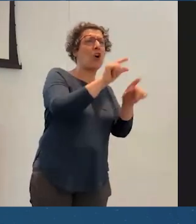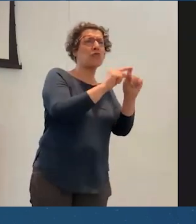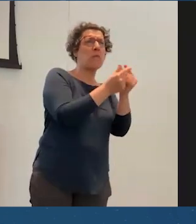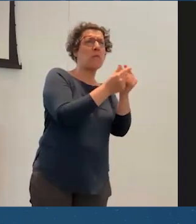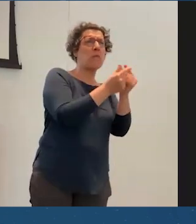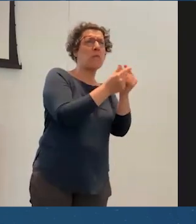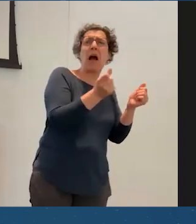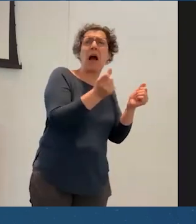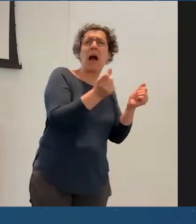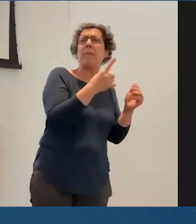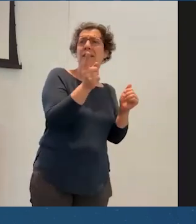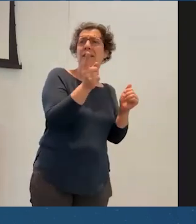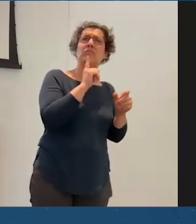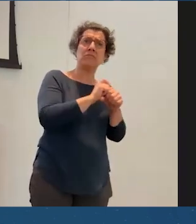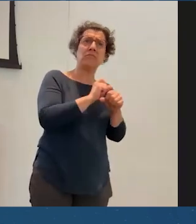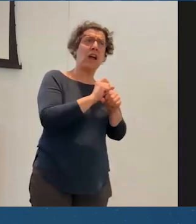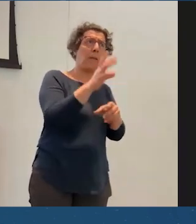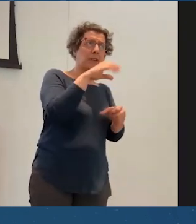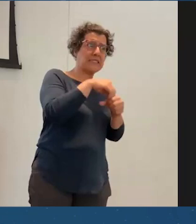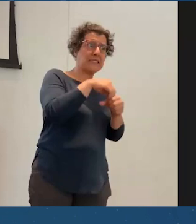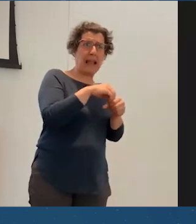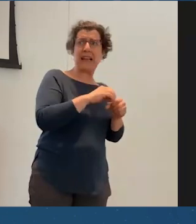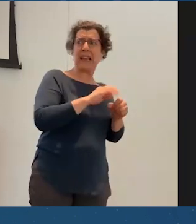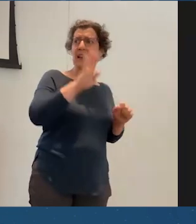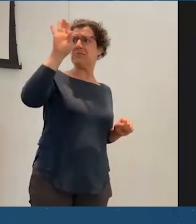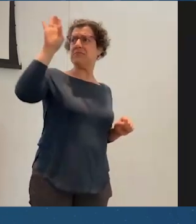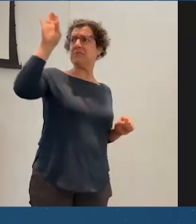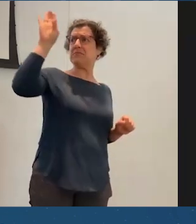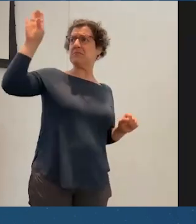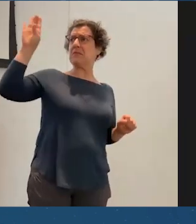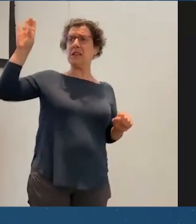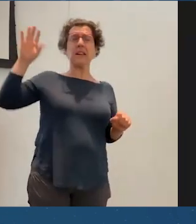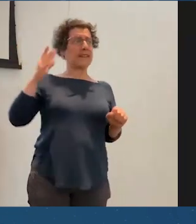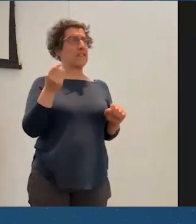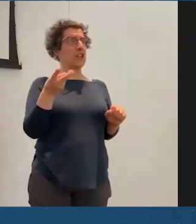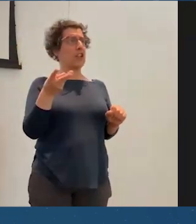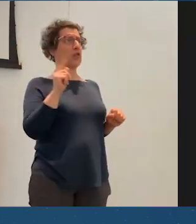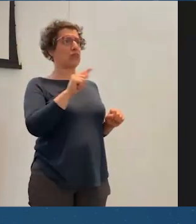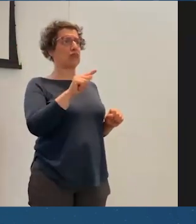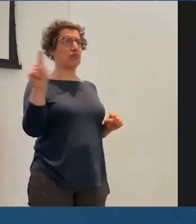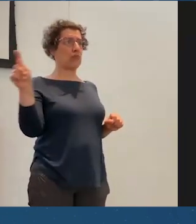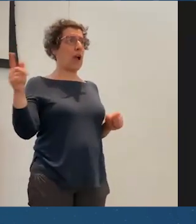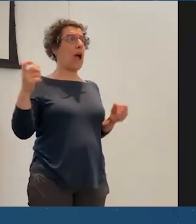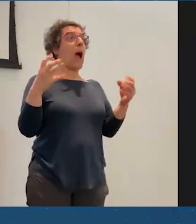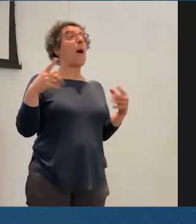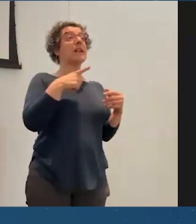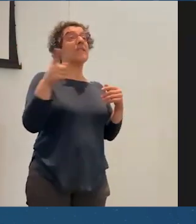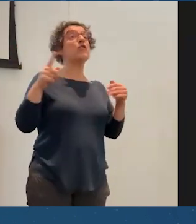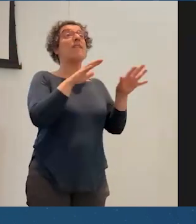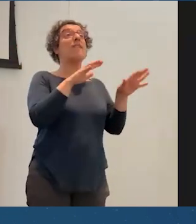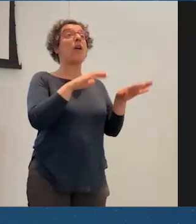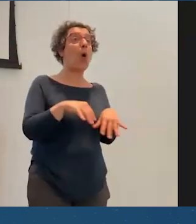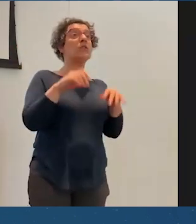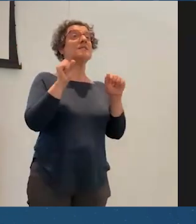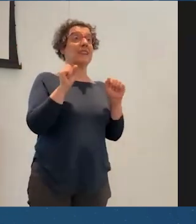How many of you all have participated in one? OK, quite a few of you. How many of you all have hosted one?